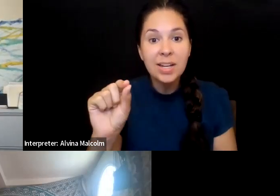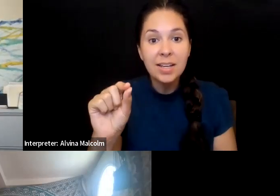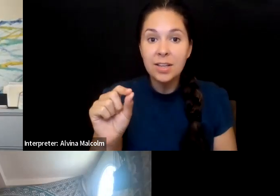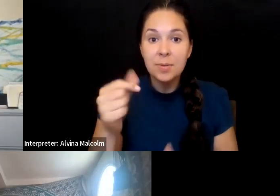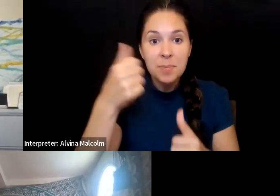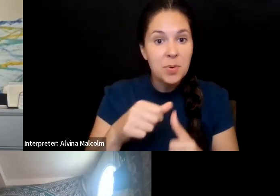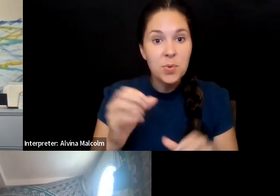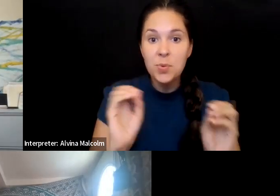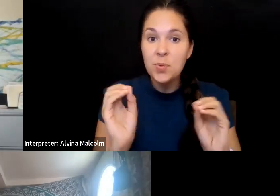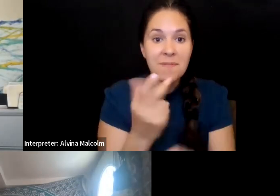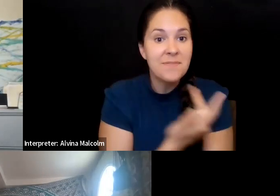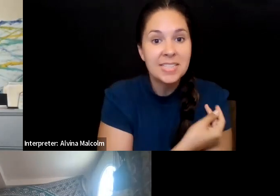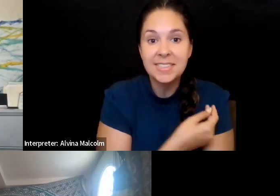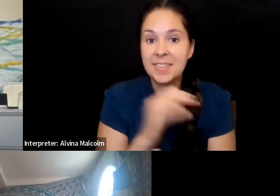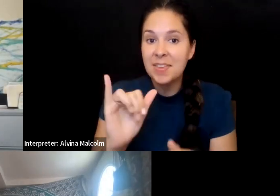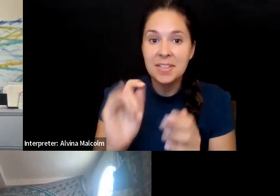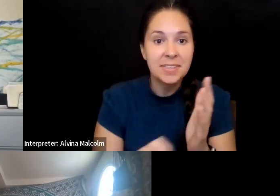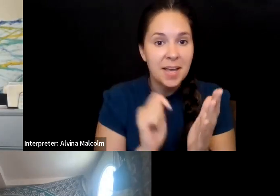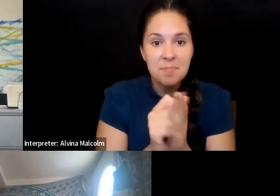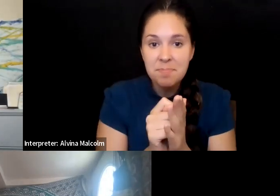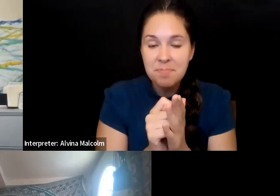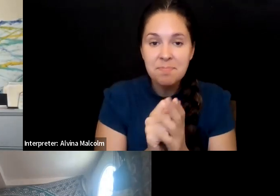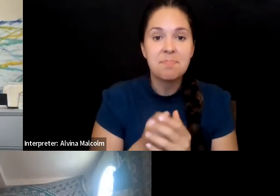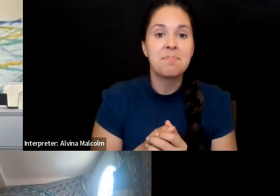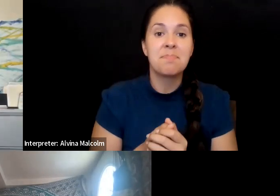share some of the successes through